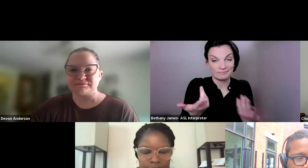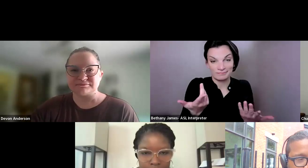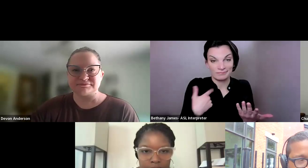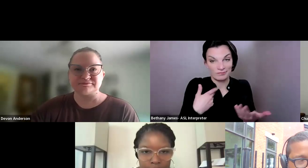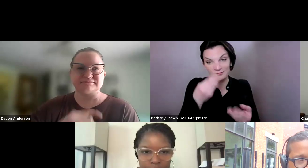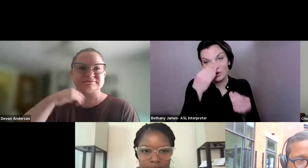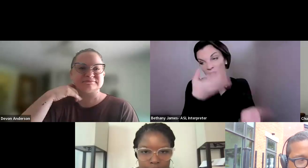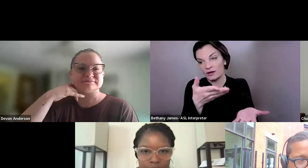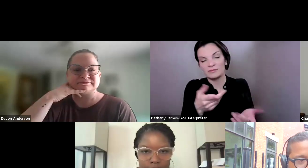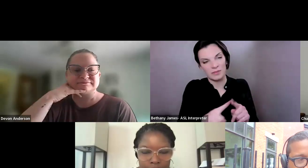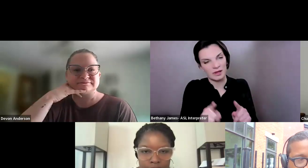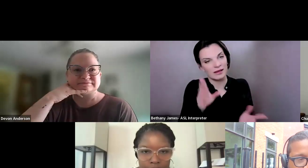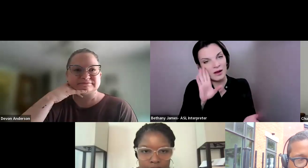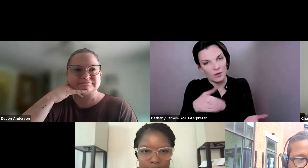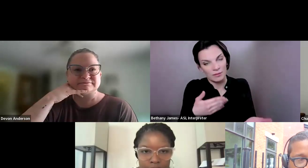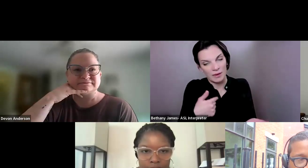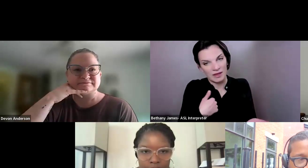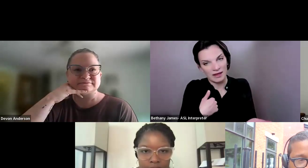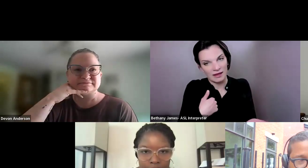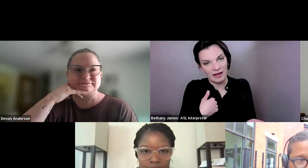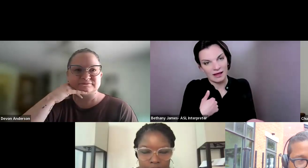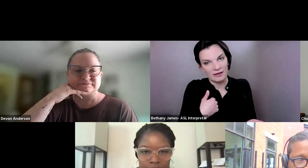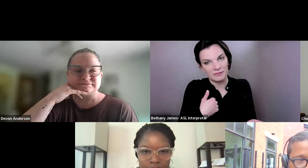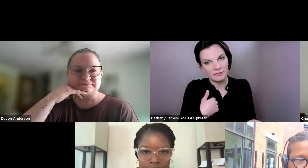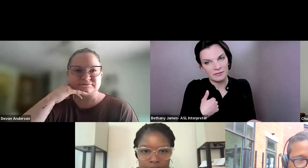necessarily agree on all the hows, but the fact that you're out there thinking about it for these